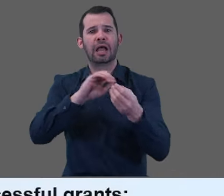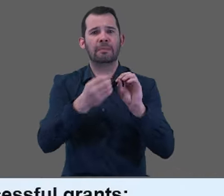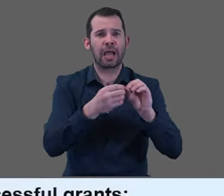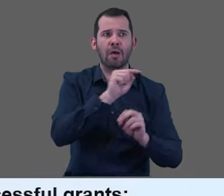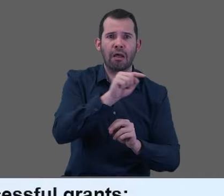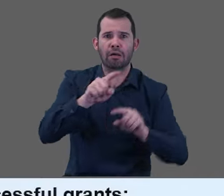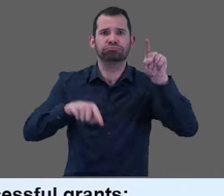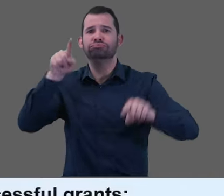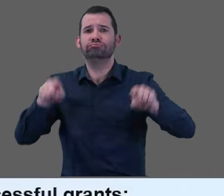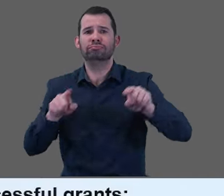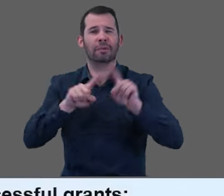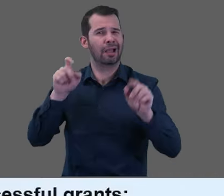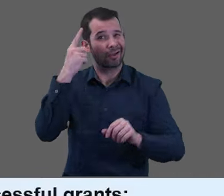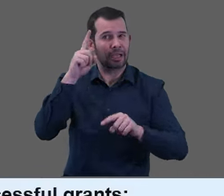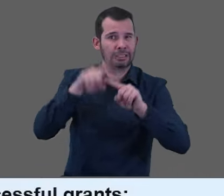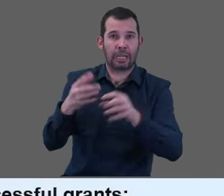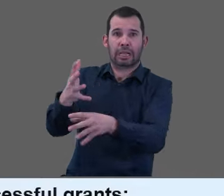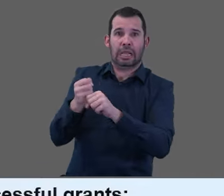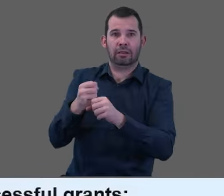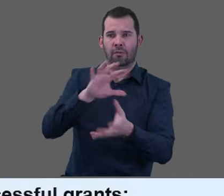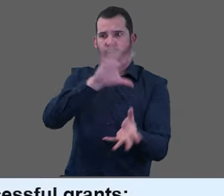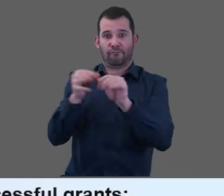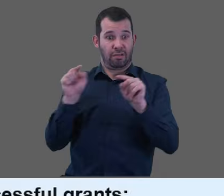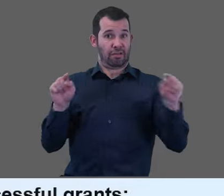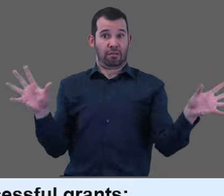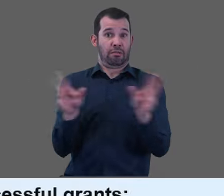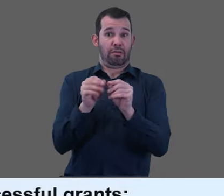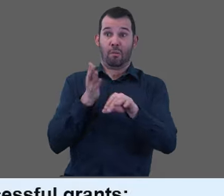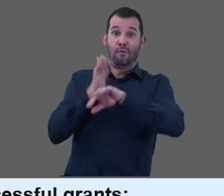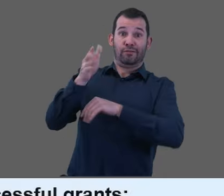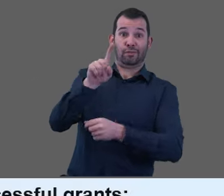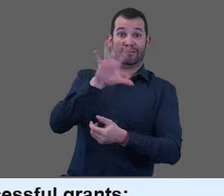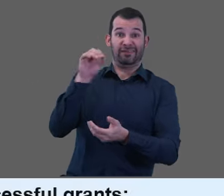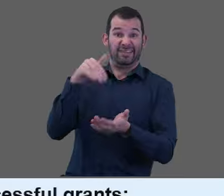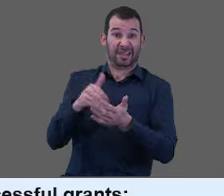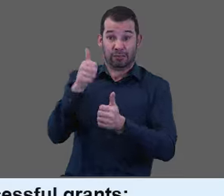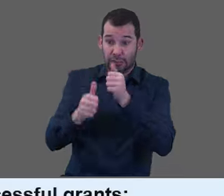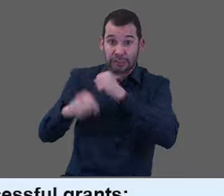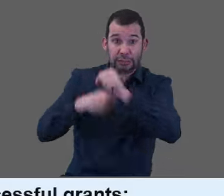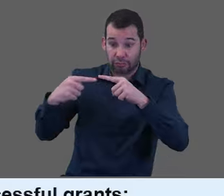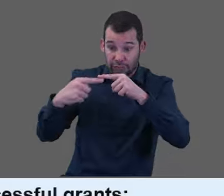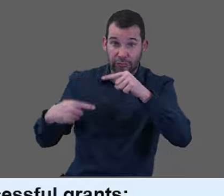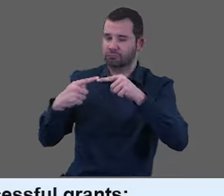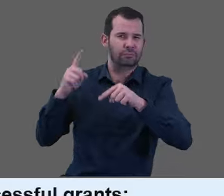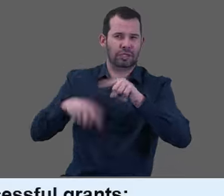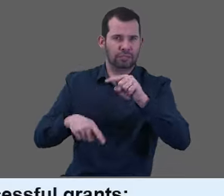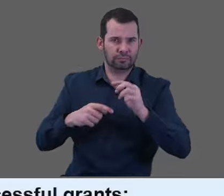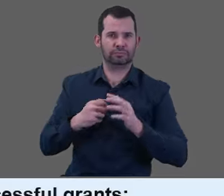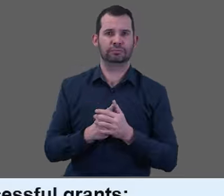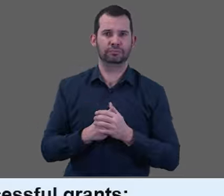amounts, but you cannot receive more than $150,000 overall per calendar year.